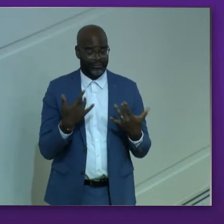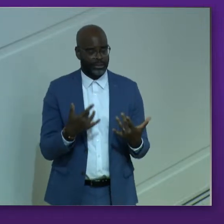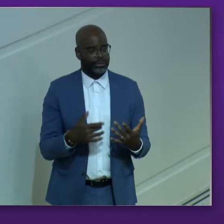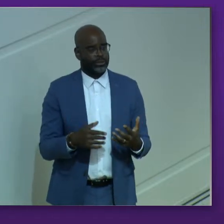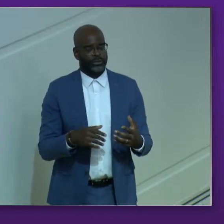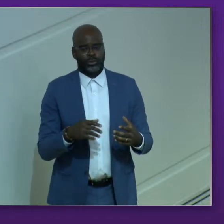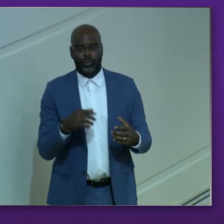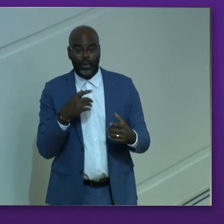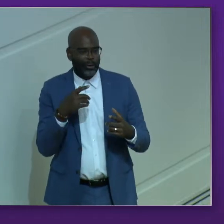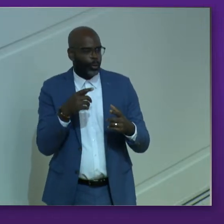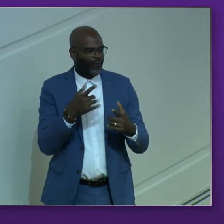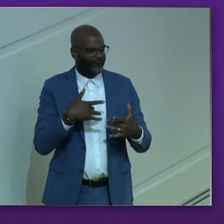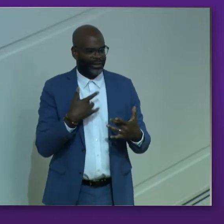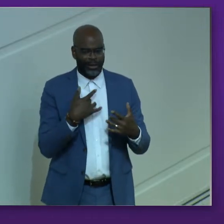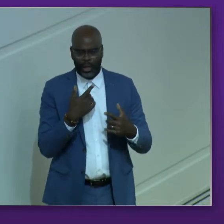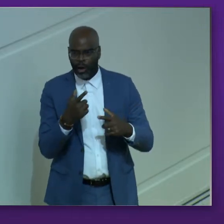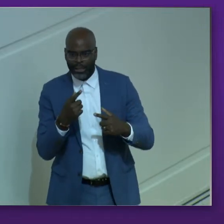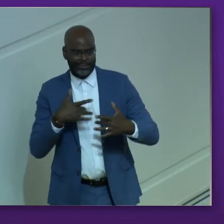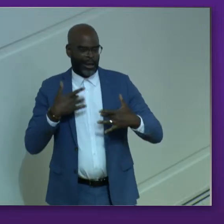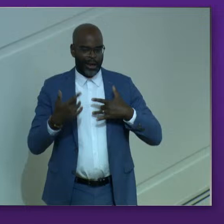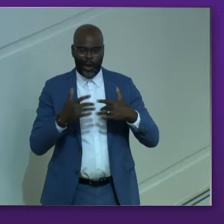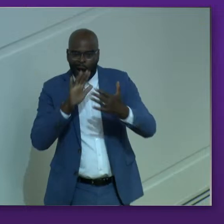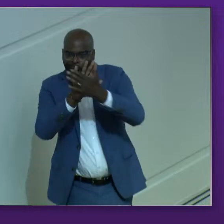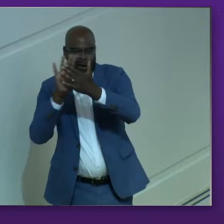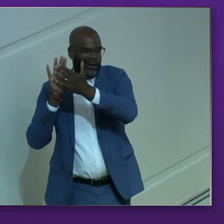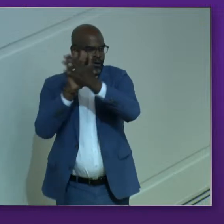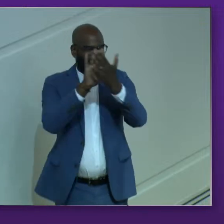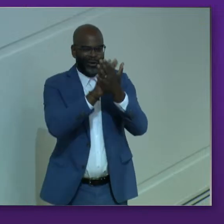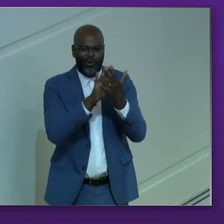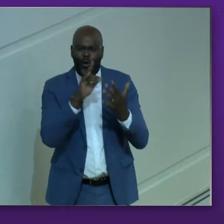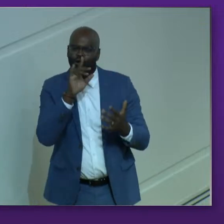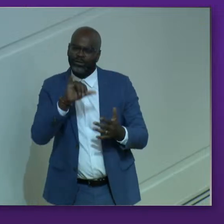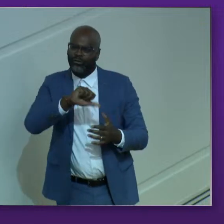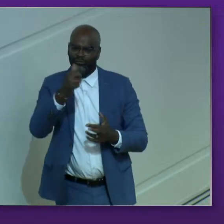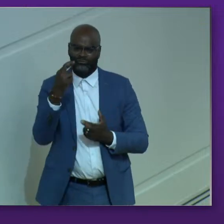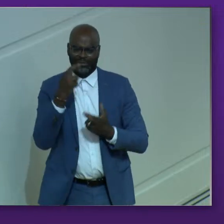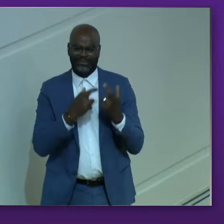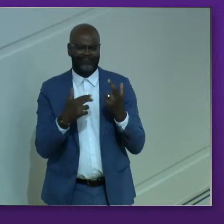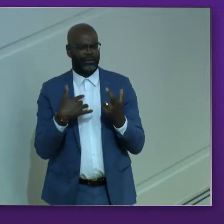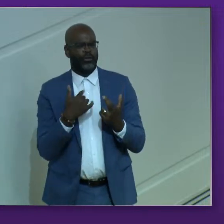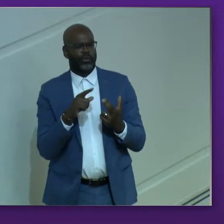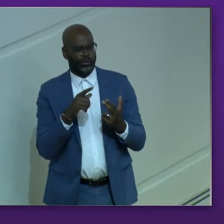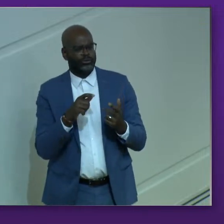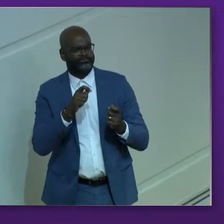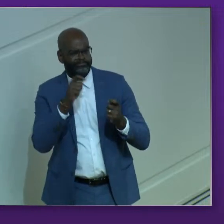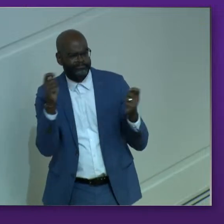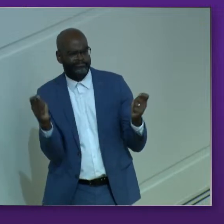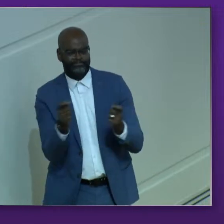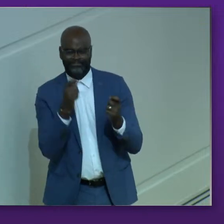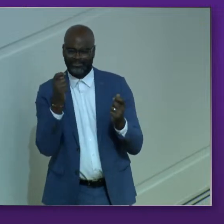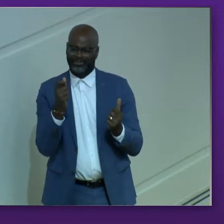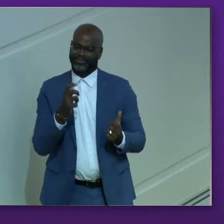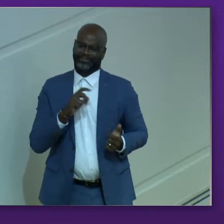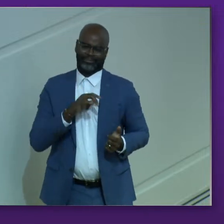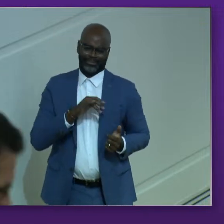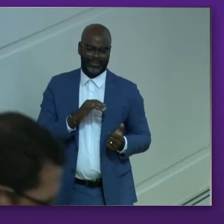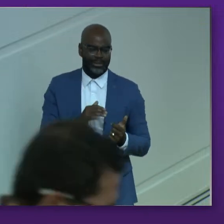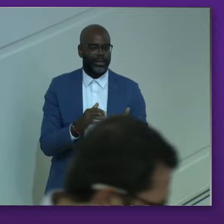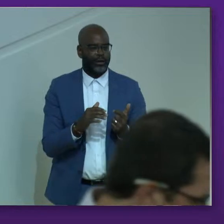I BELIEVE TODAY'S EVENT FILLED WITH HIGH FIVE MOMENTS AND